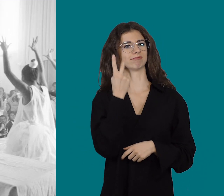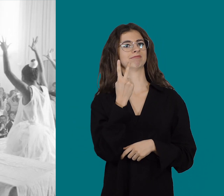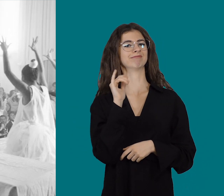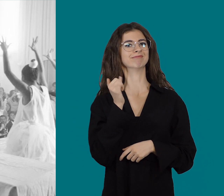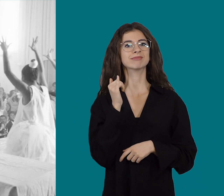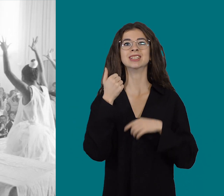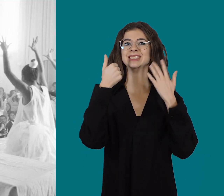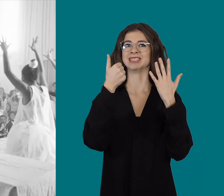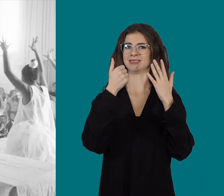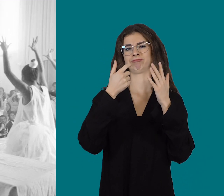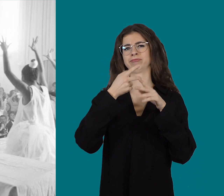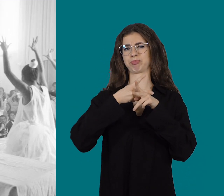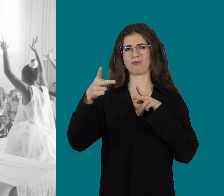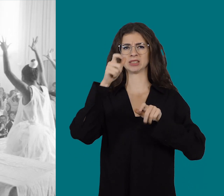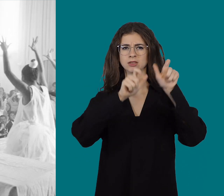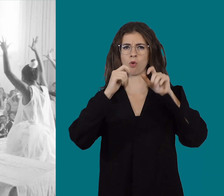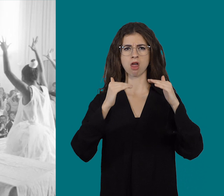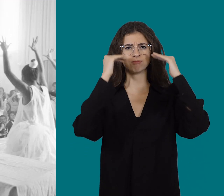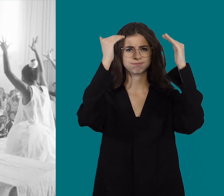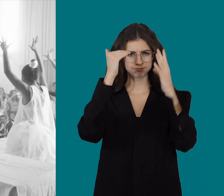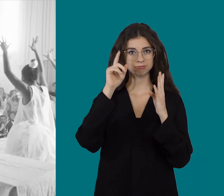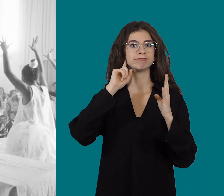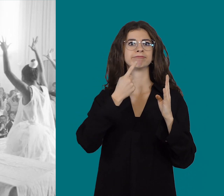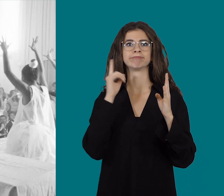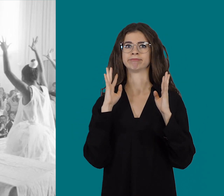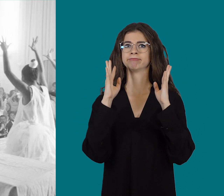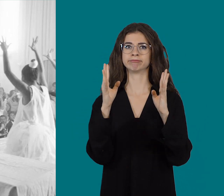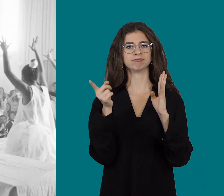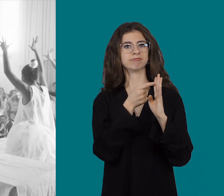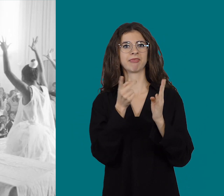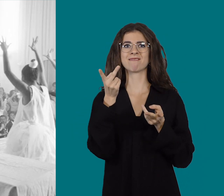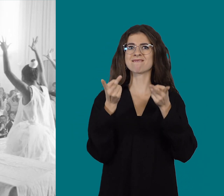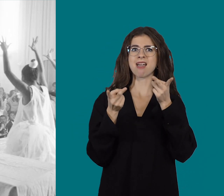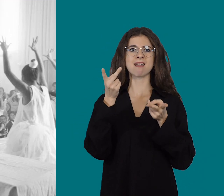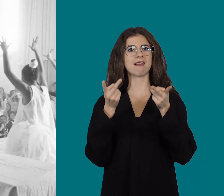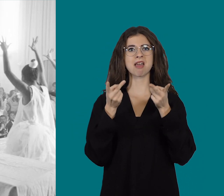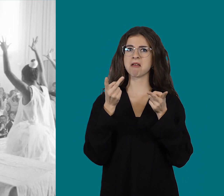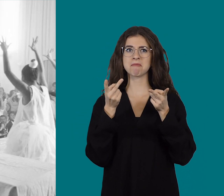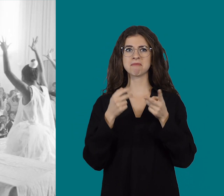She thinks that the 6 professional dancers and the deaf dancers were comparing each other.